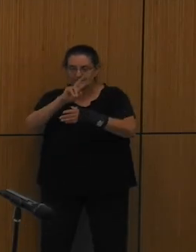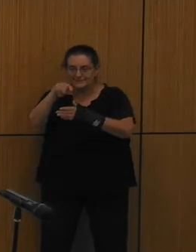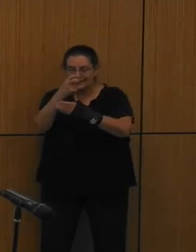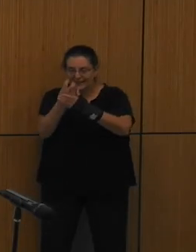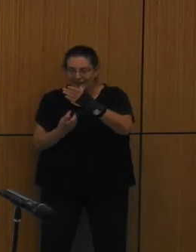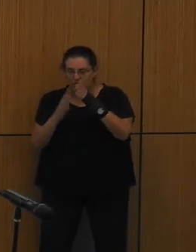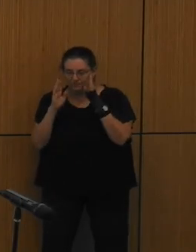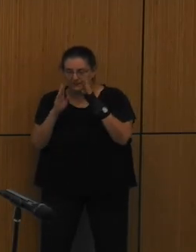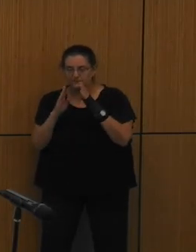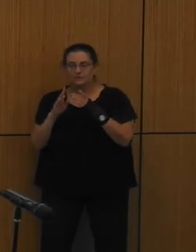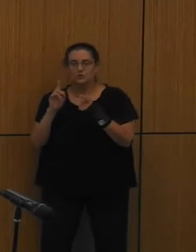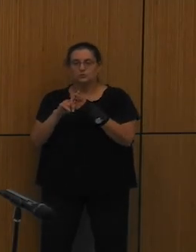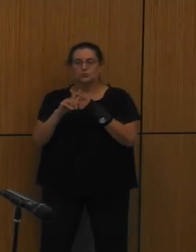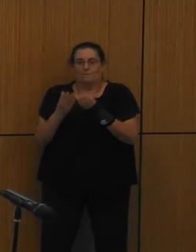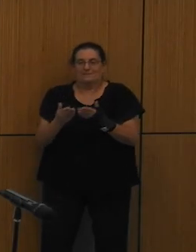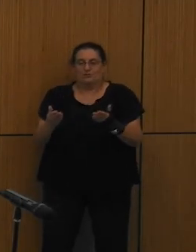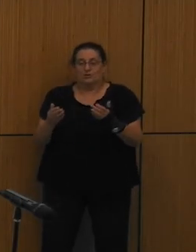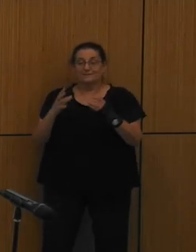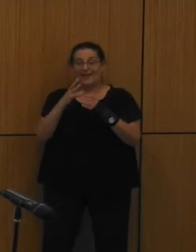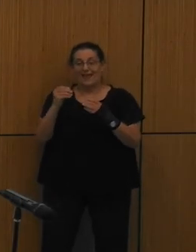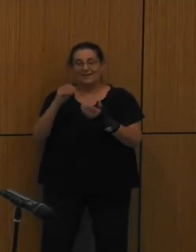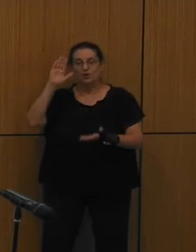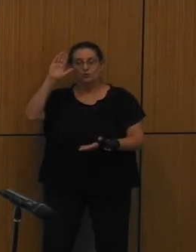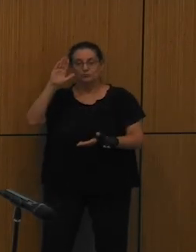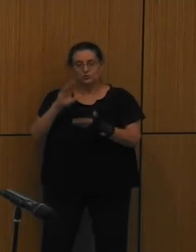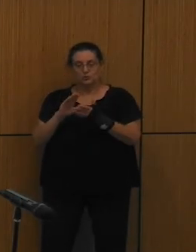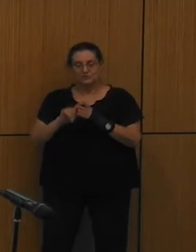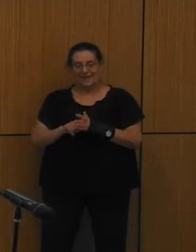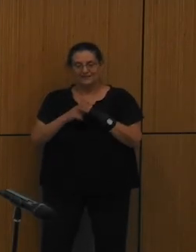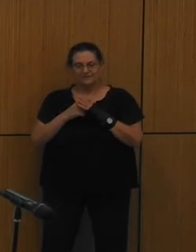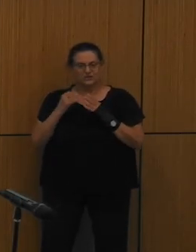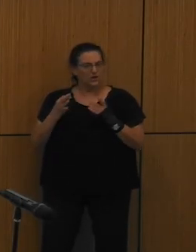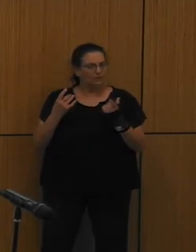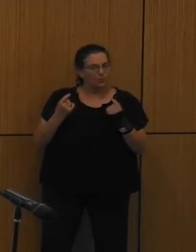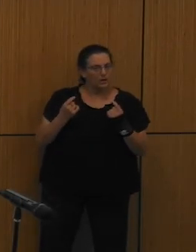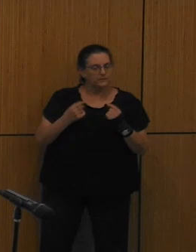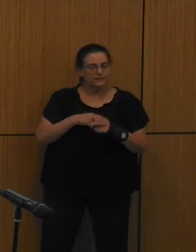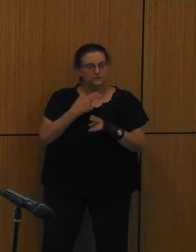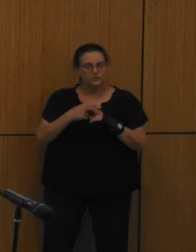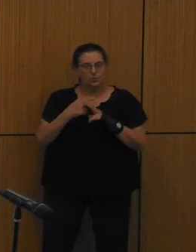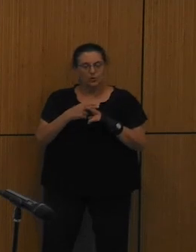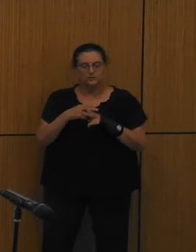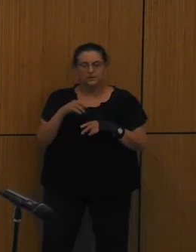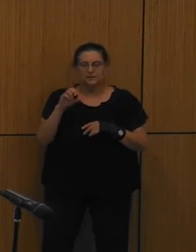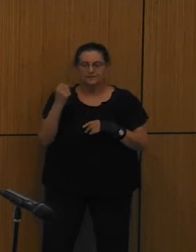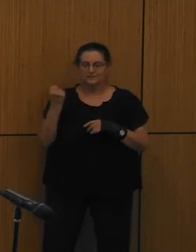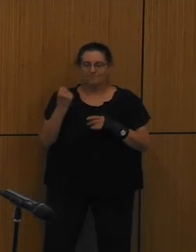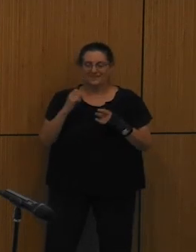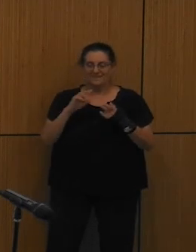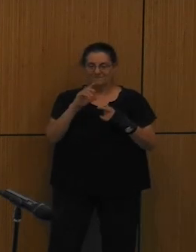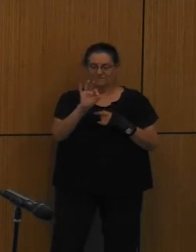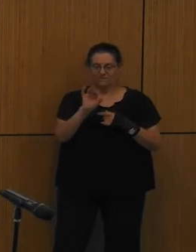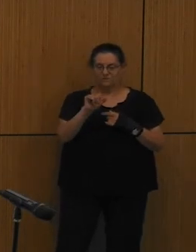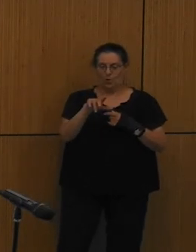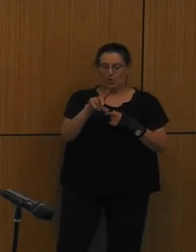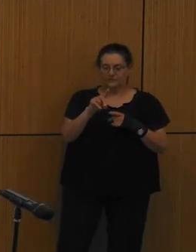with material, and reduced activation in what's called the default mode network, which is, the part